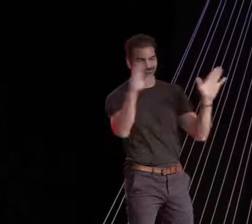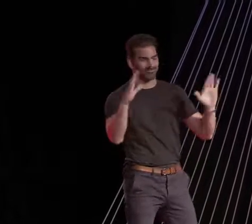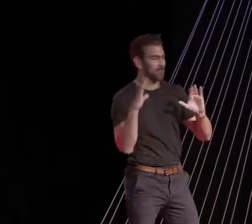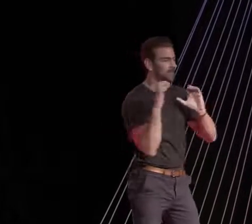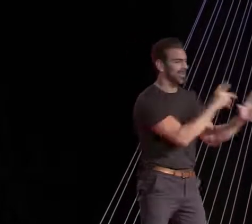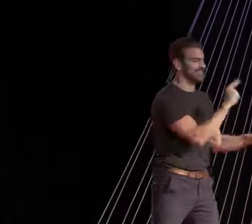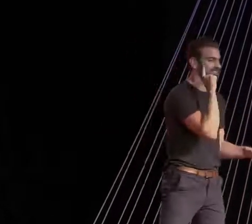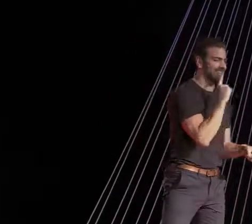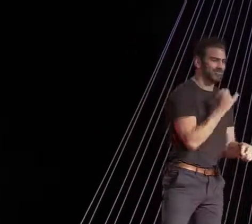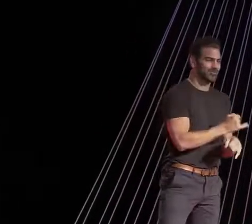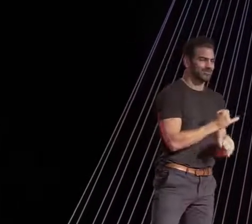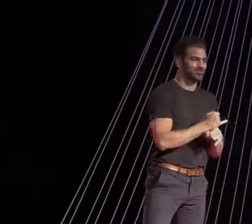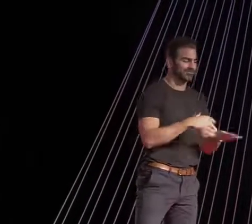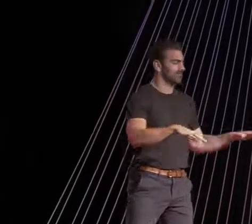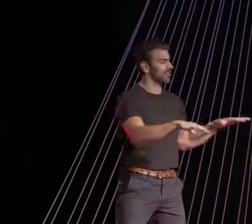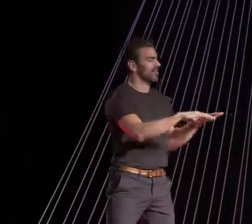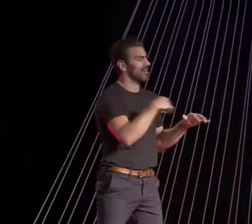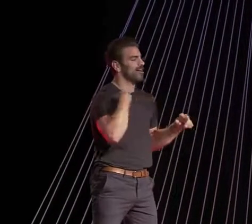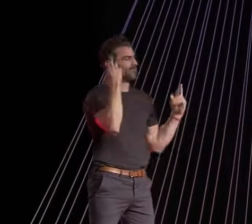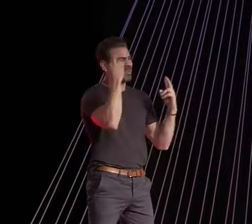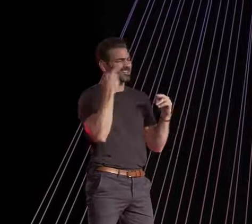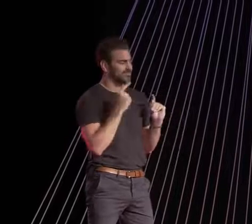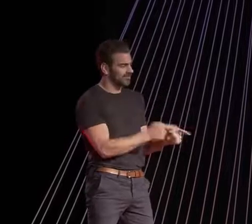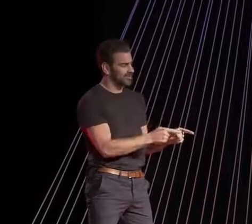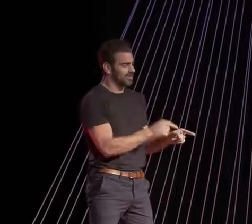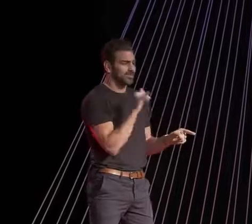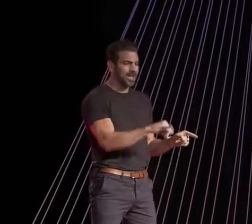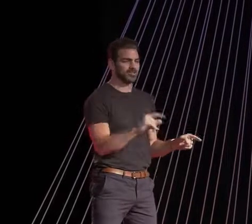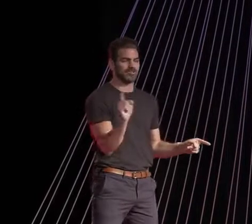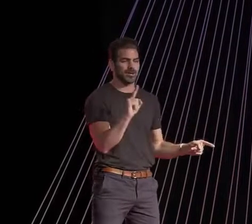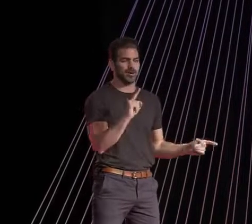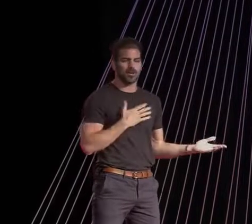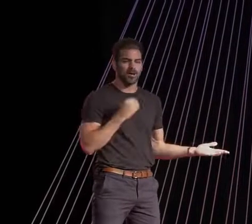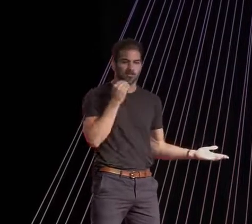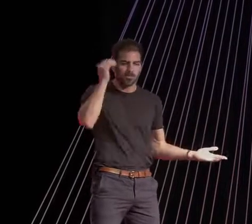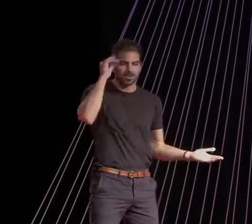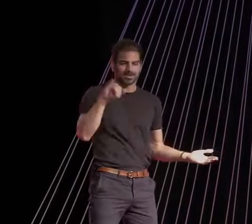so after a year i went back to the deaf school where i realized that's my home